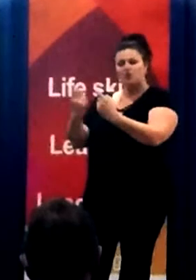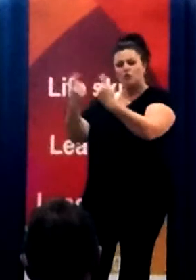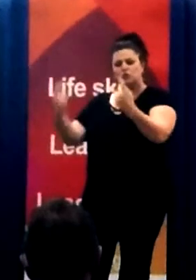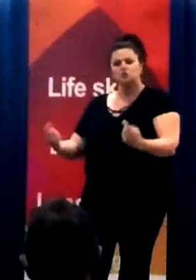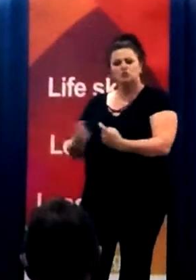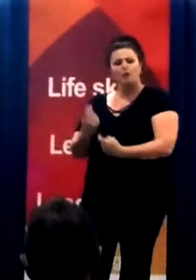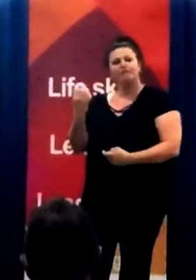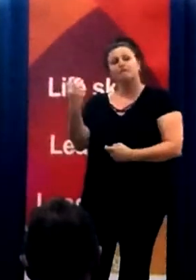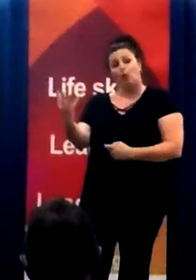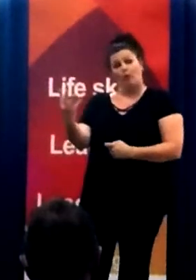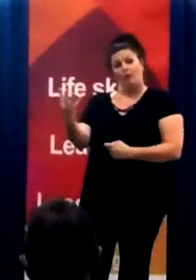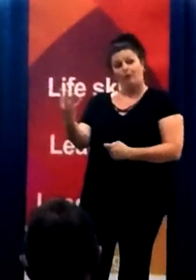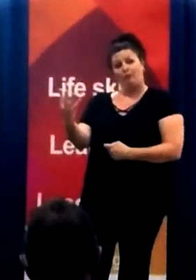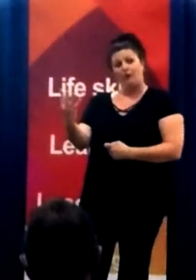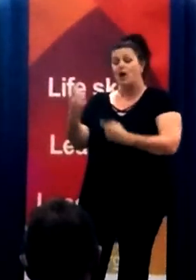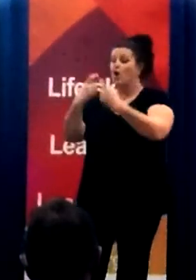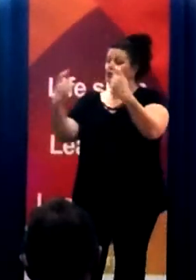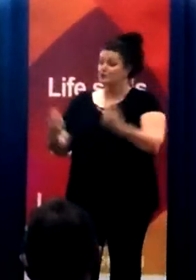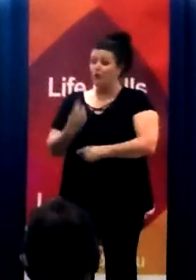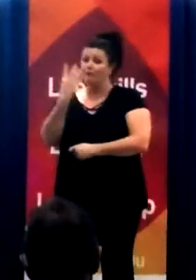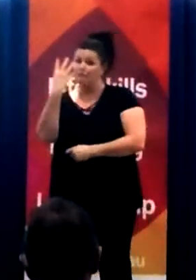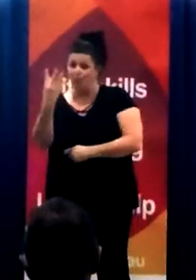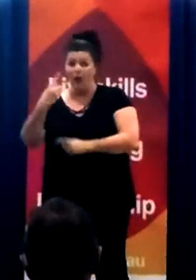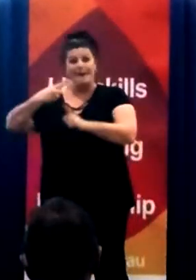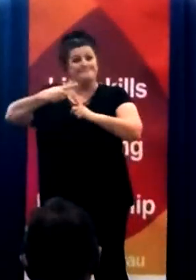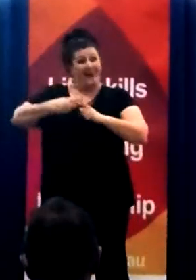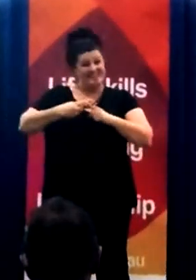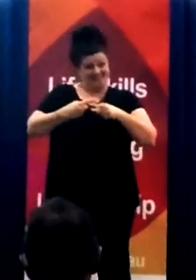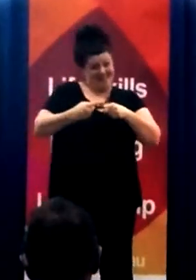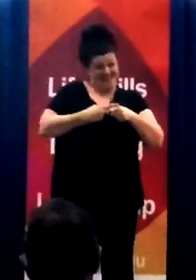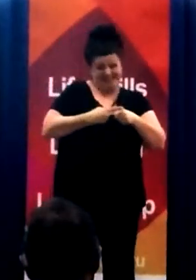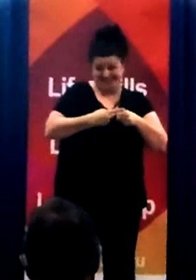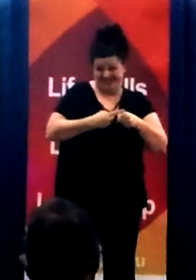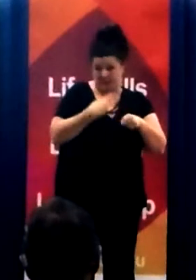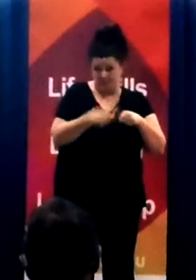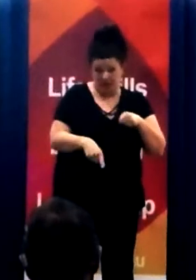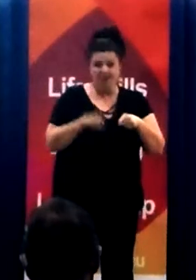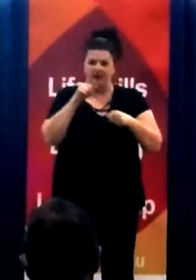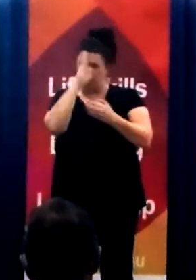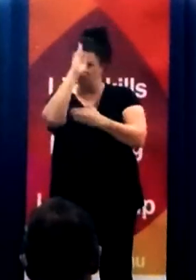Now, a Cert IV combined with a pass in English is the minimum direct entry into university.